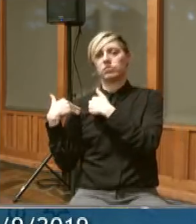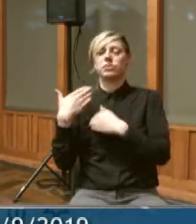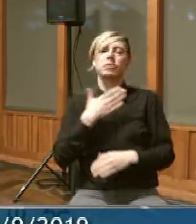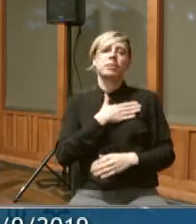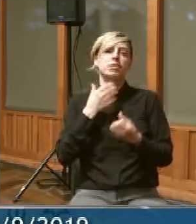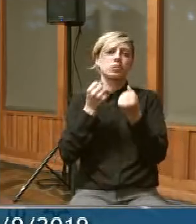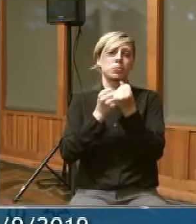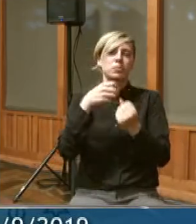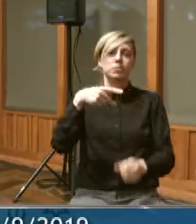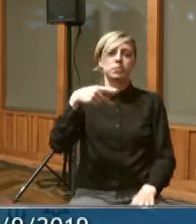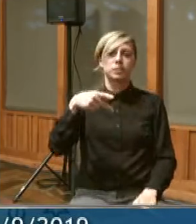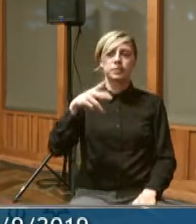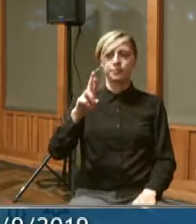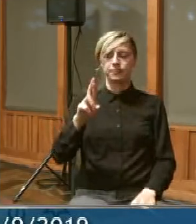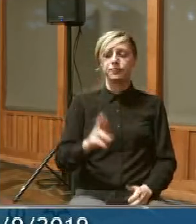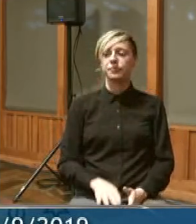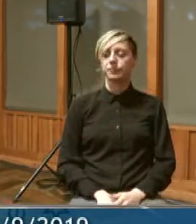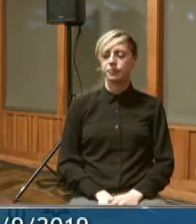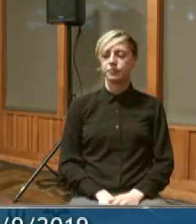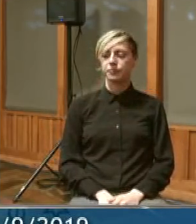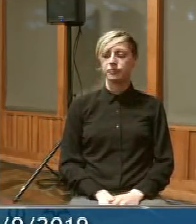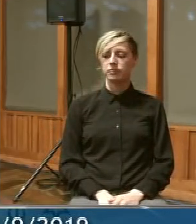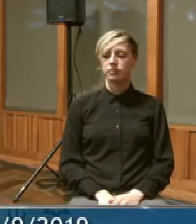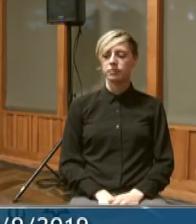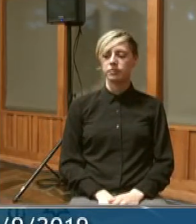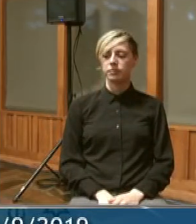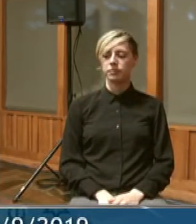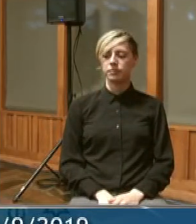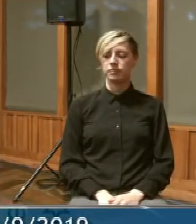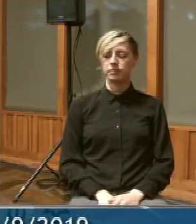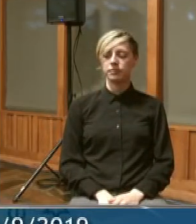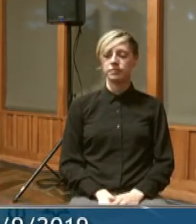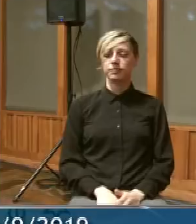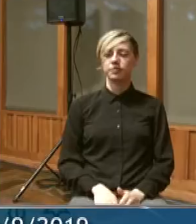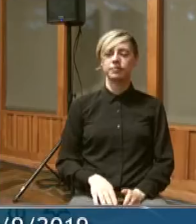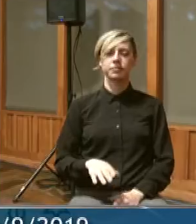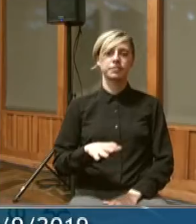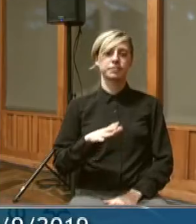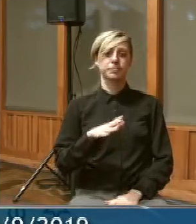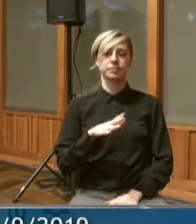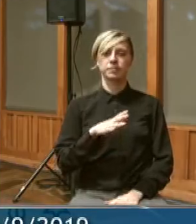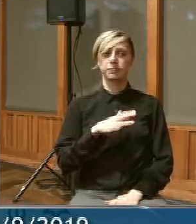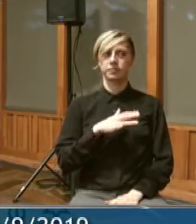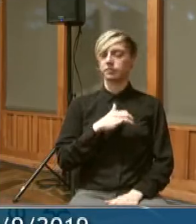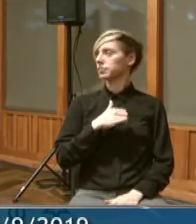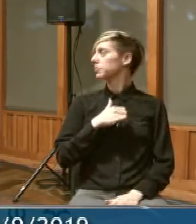COMMUNITY CENTERS WHO HAVE TO SUFFER LOSS AND SCARITY. PLEASE SHOW UP FOR PARKS AND REC.